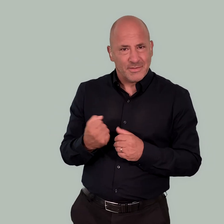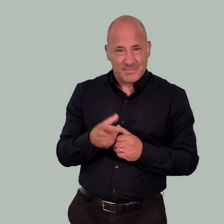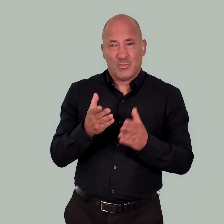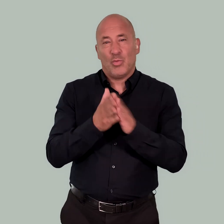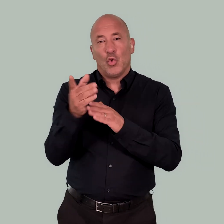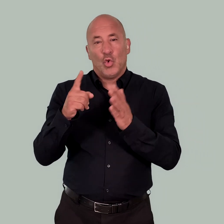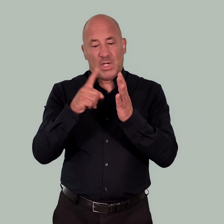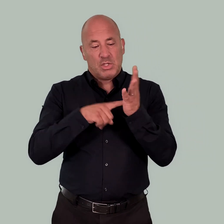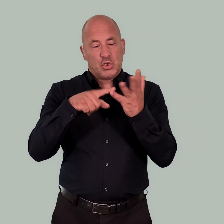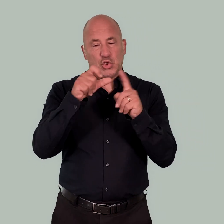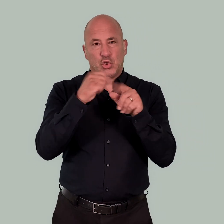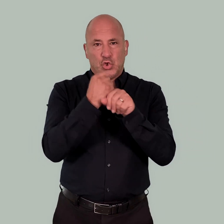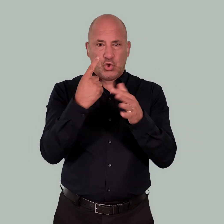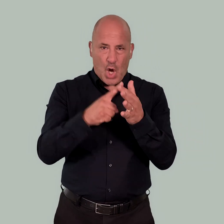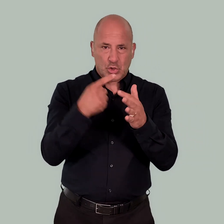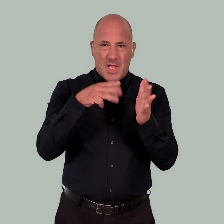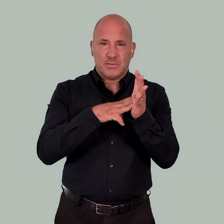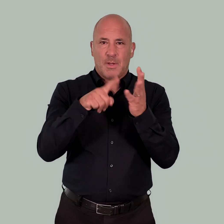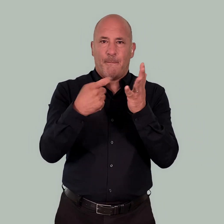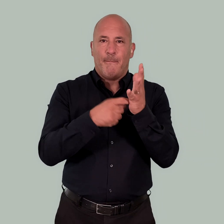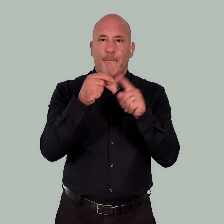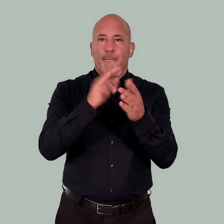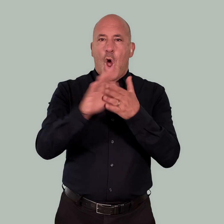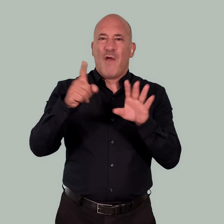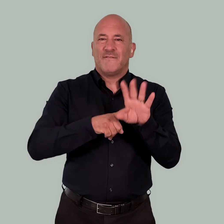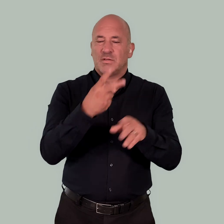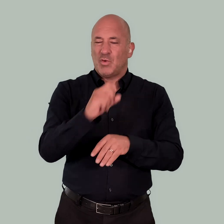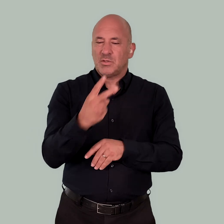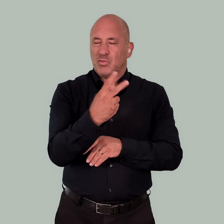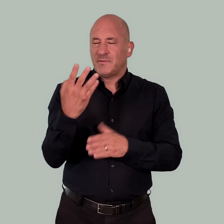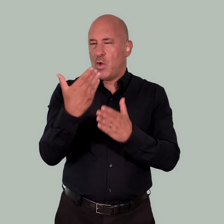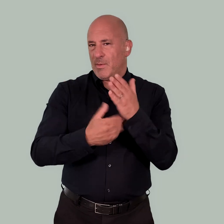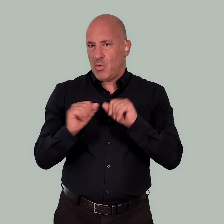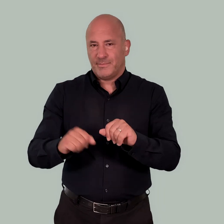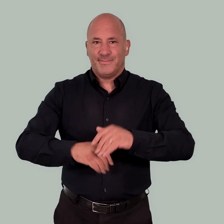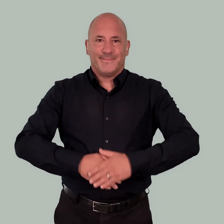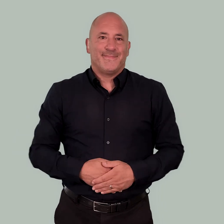(Judge and Murphy, 2024).